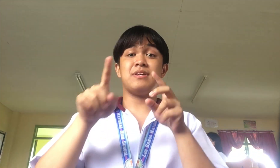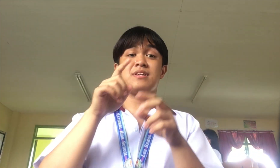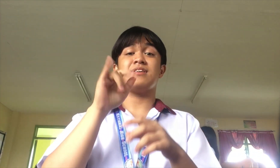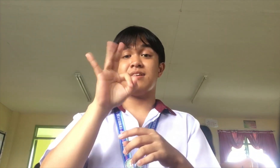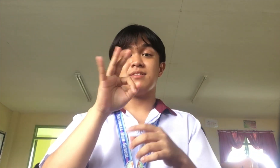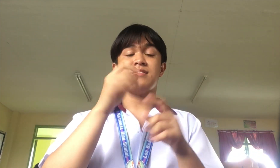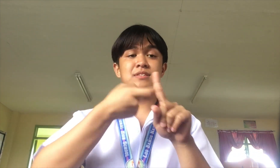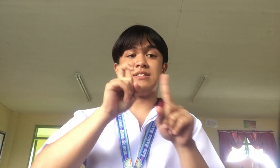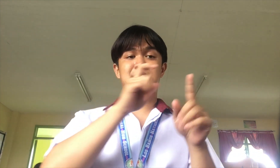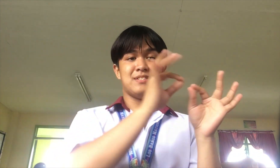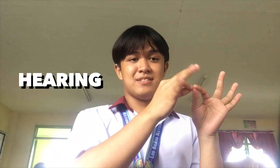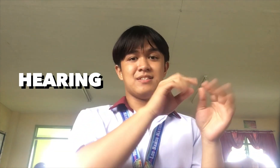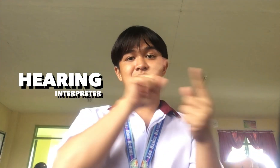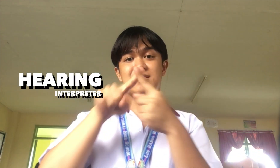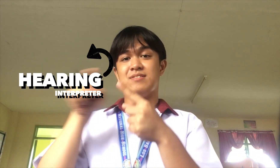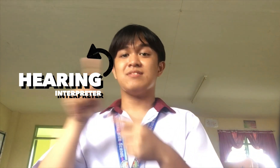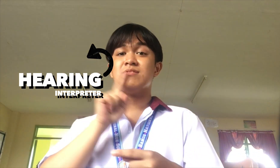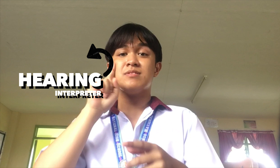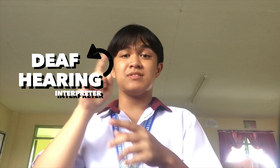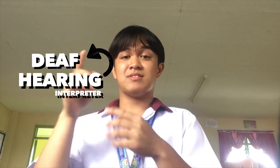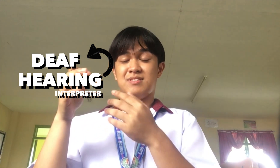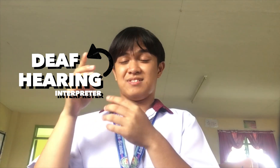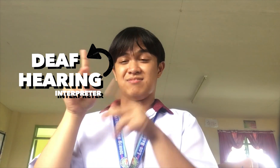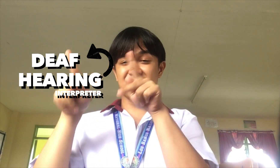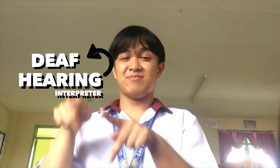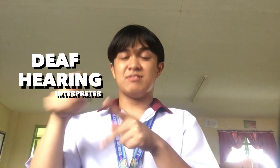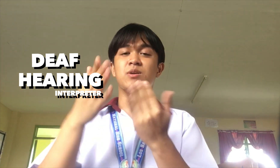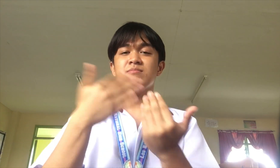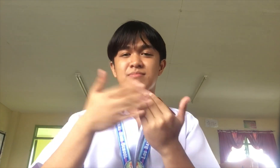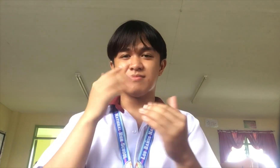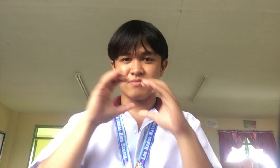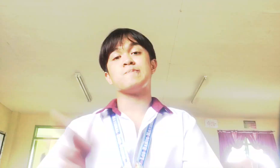if it's like from hearing interpreter to deaf students it's such an easy way to do